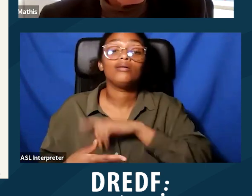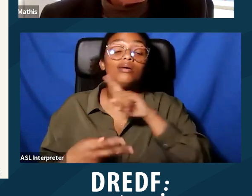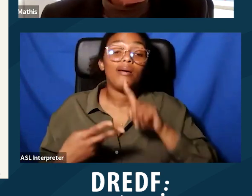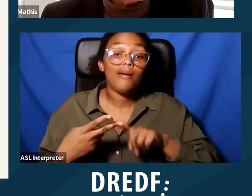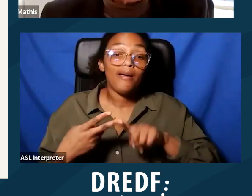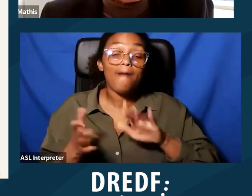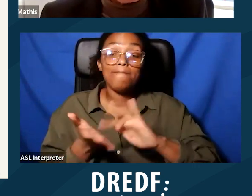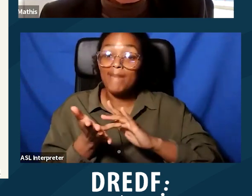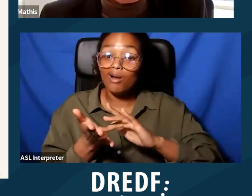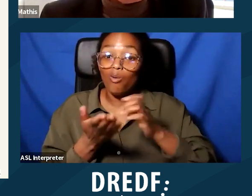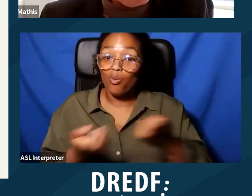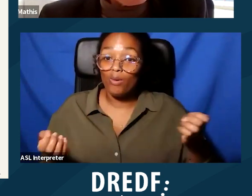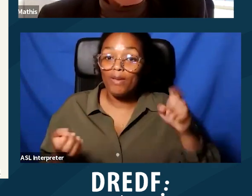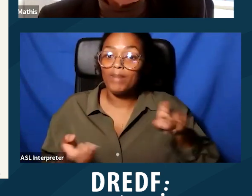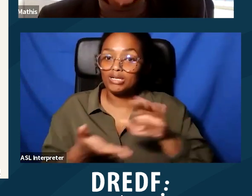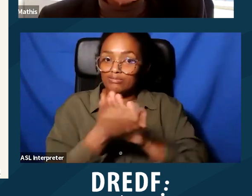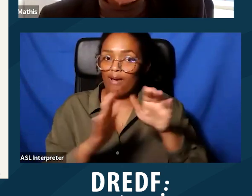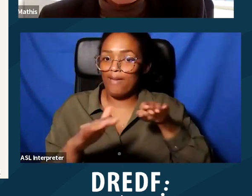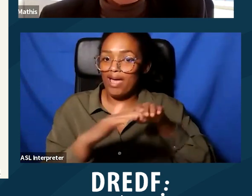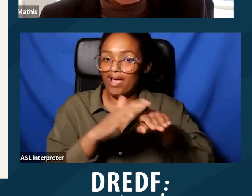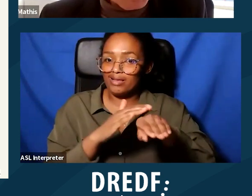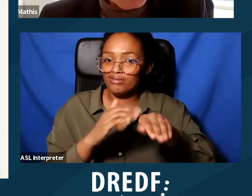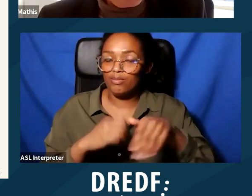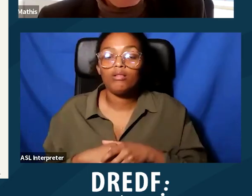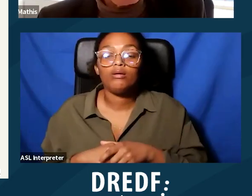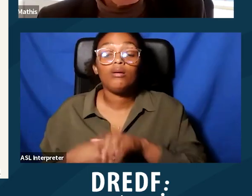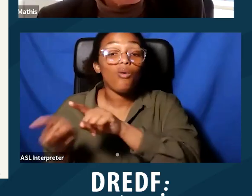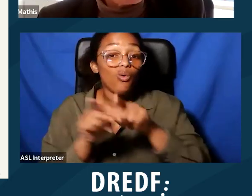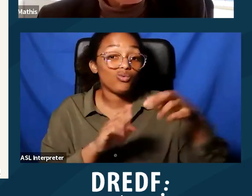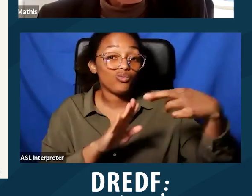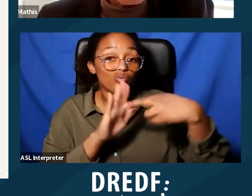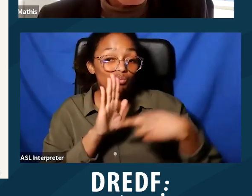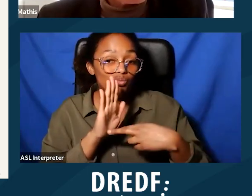areas like accessible websites and accessible medical equipment.